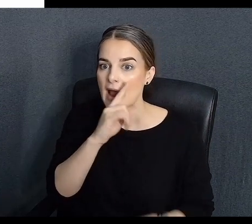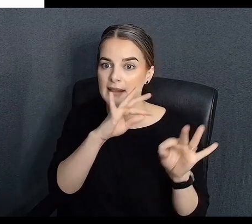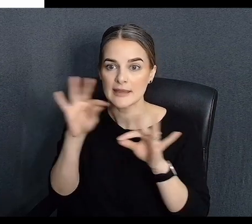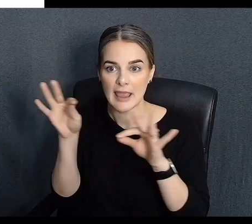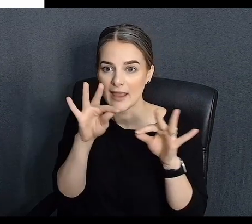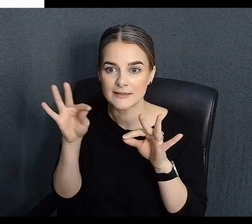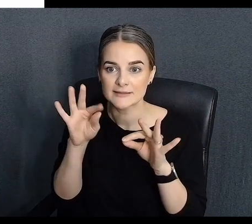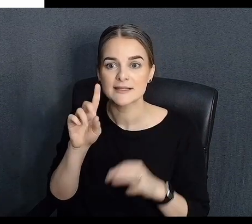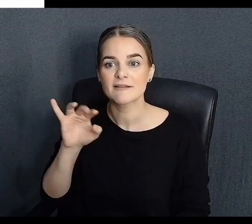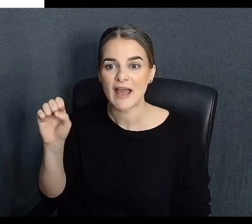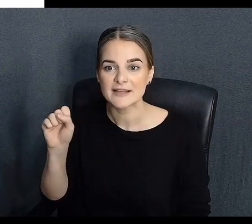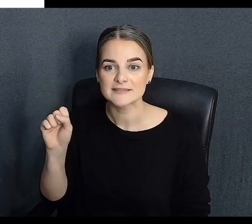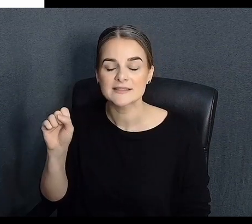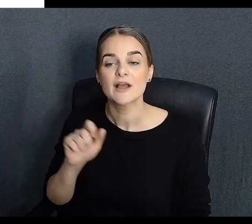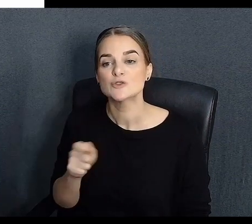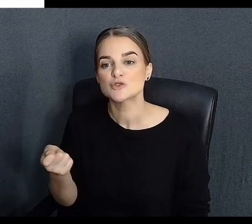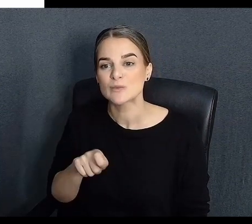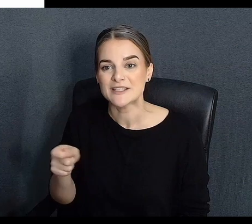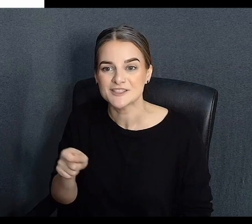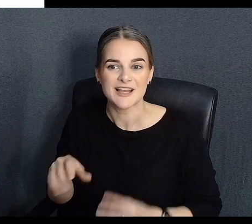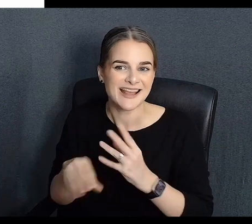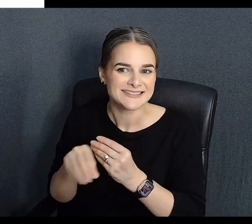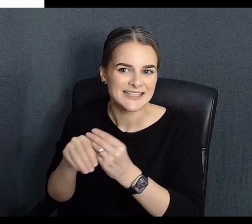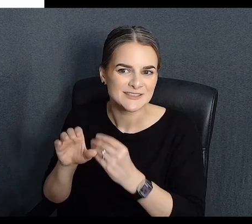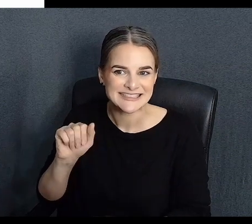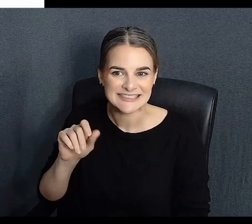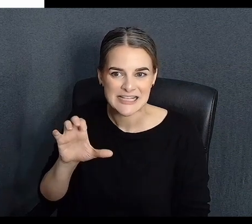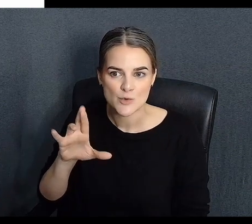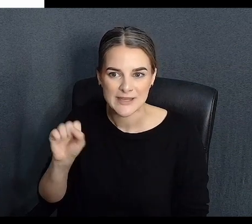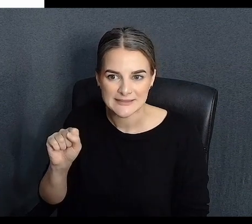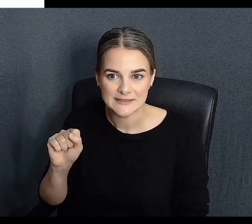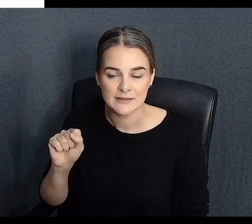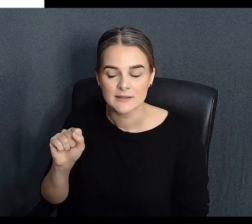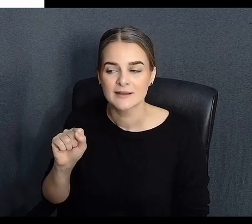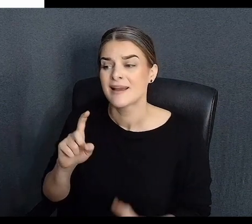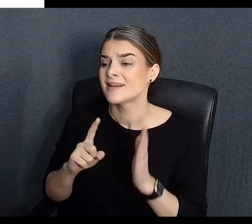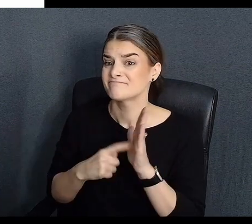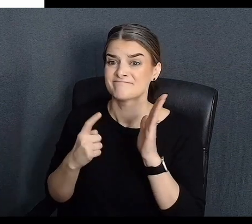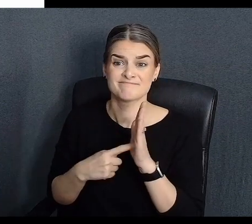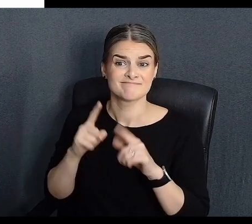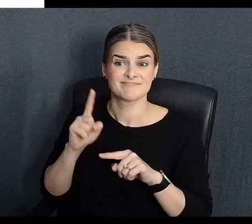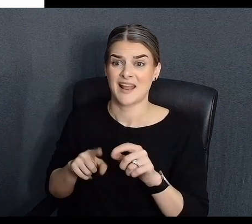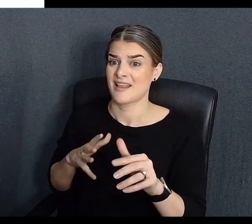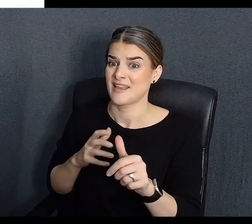But I will say that sometimes, we can't necessarily keep up with the companies in terms